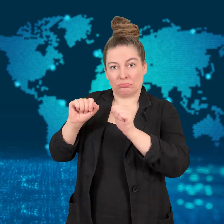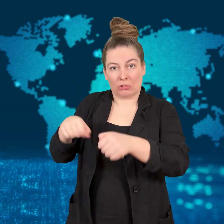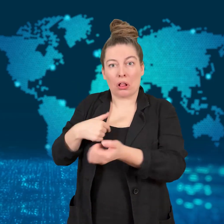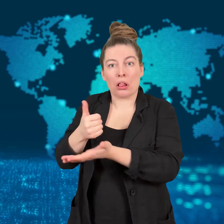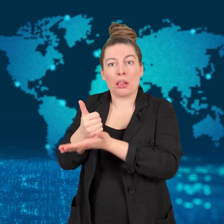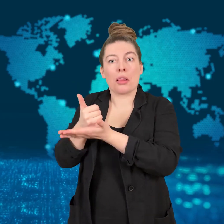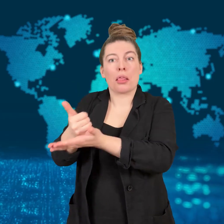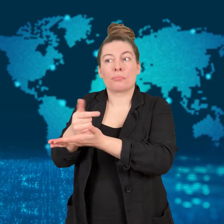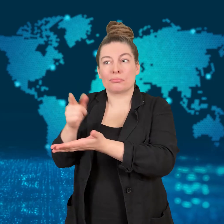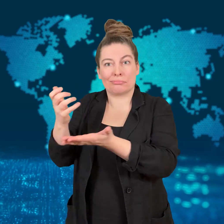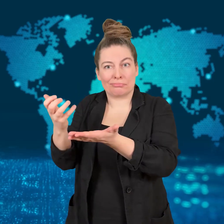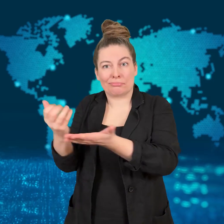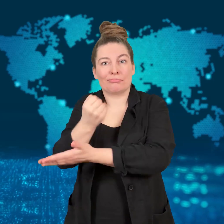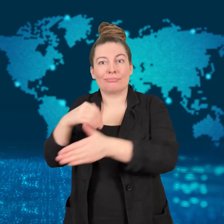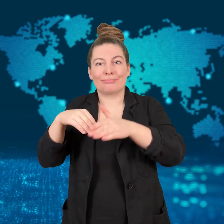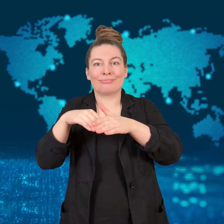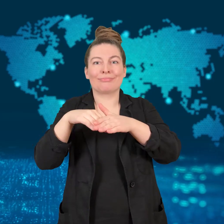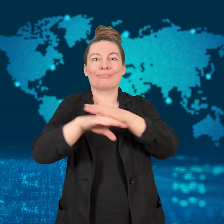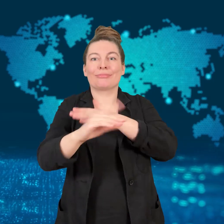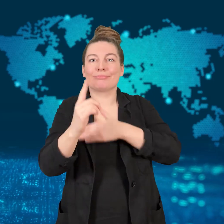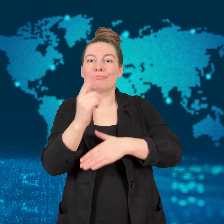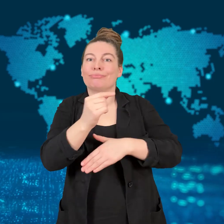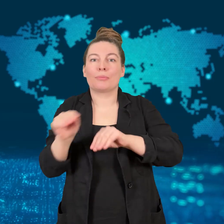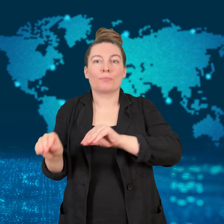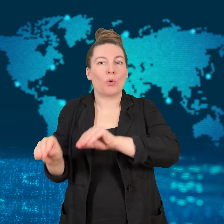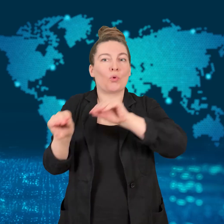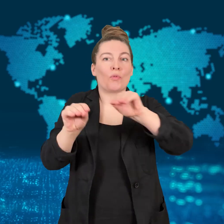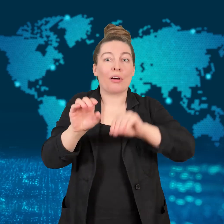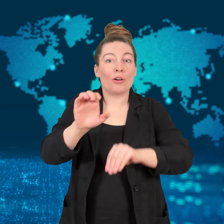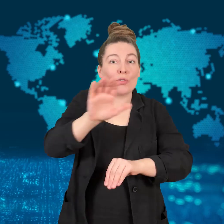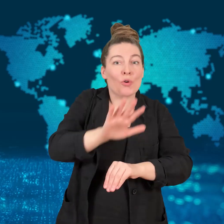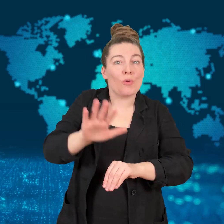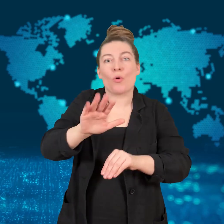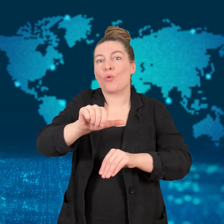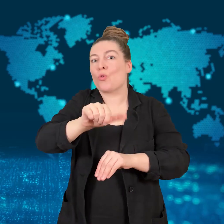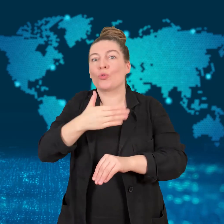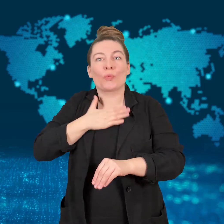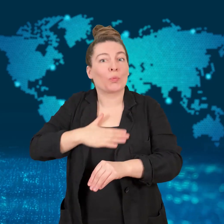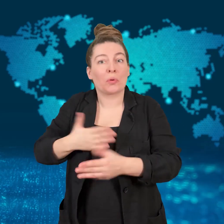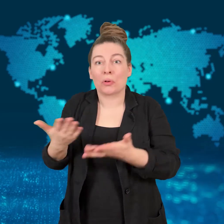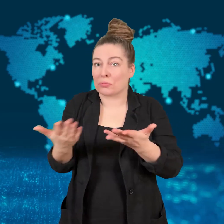money in exchange for the opportunity to